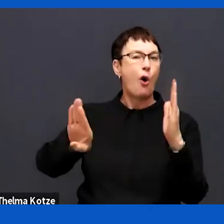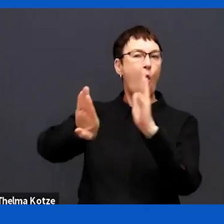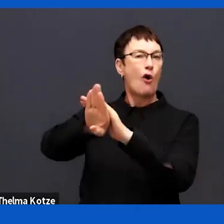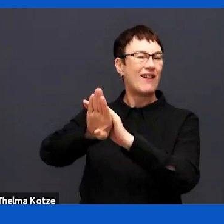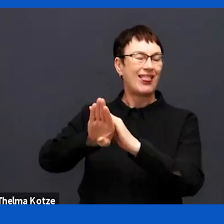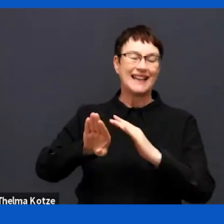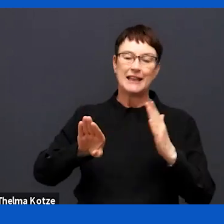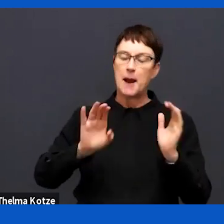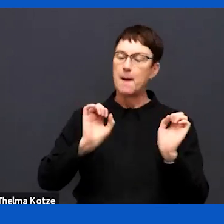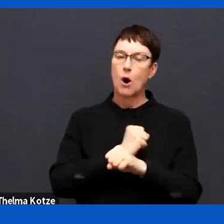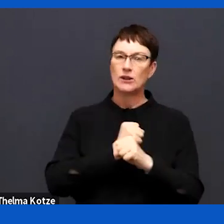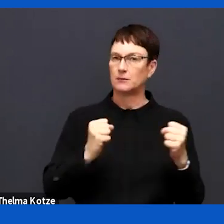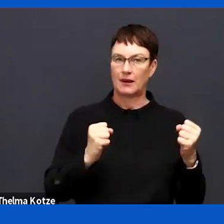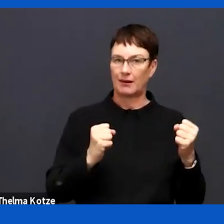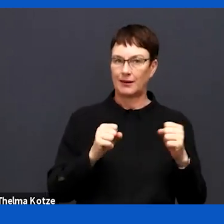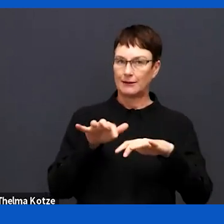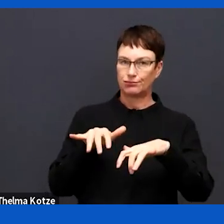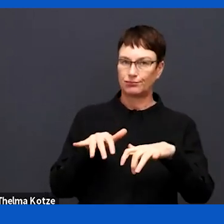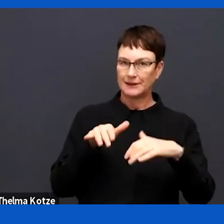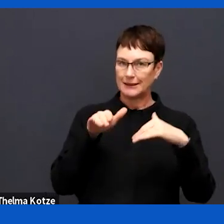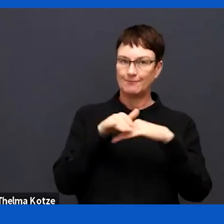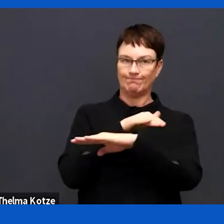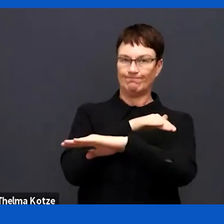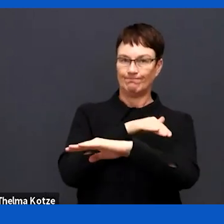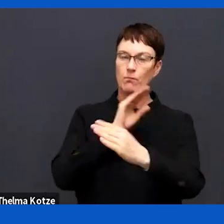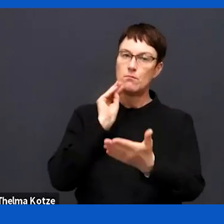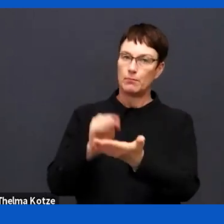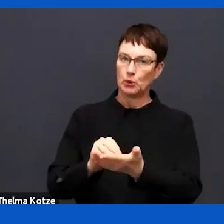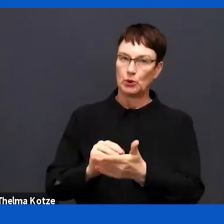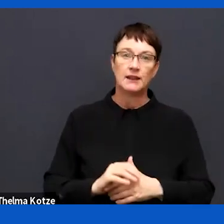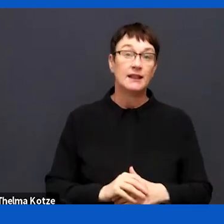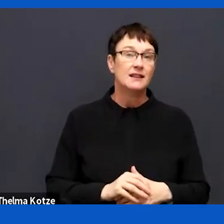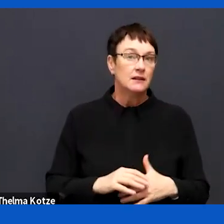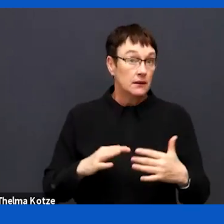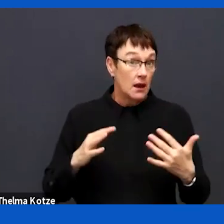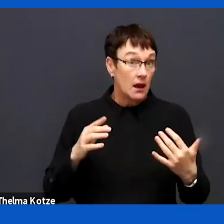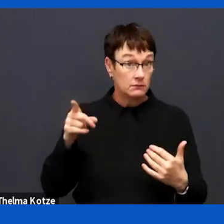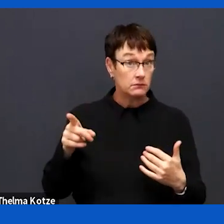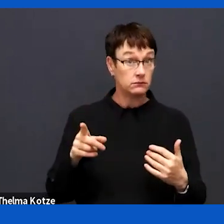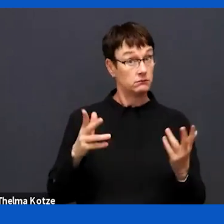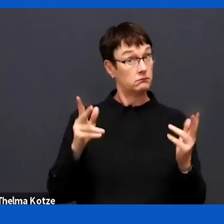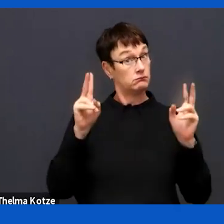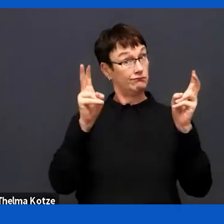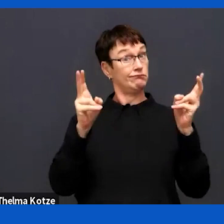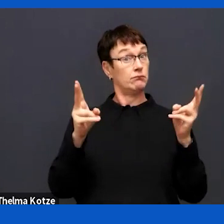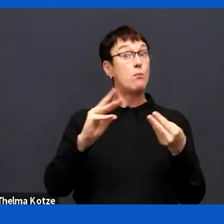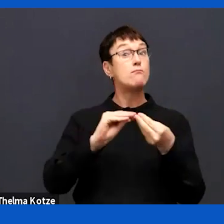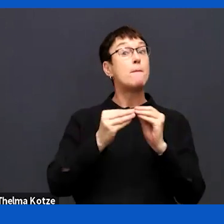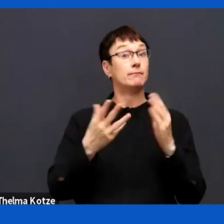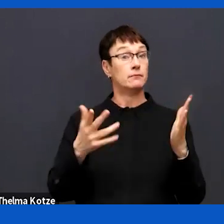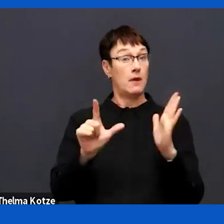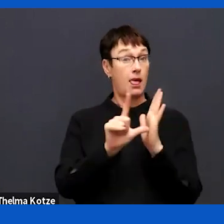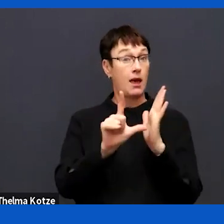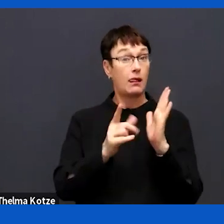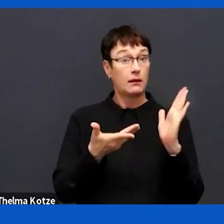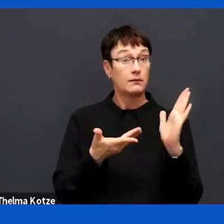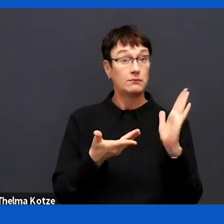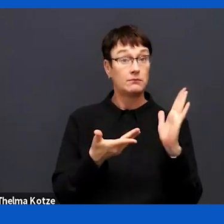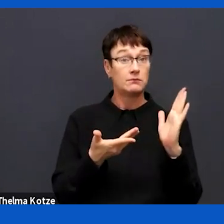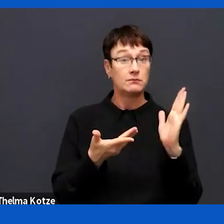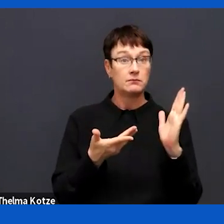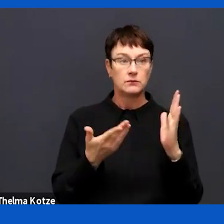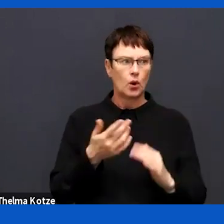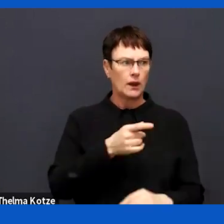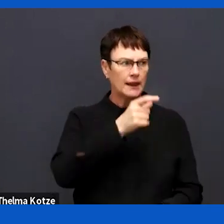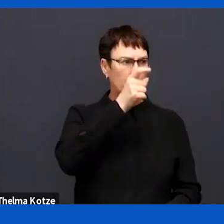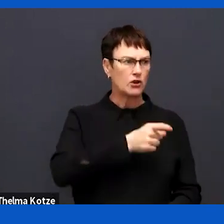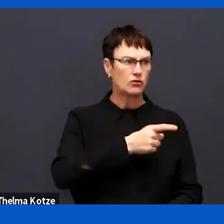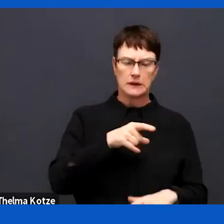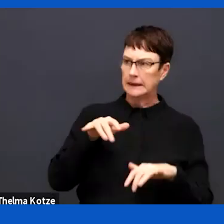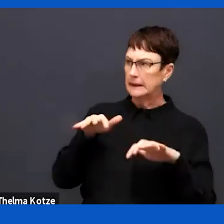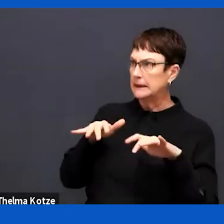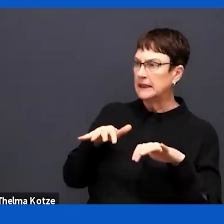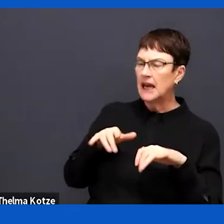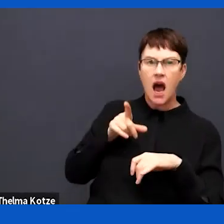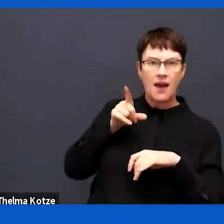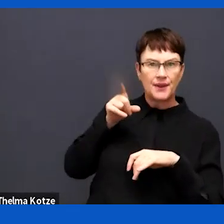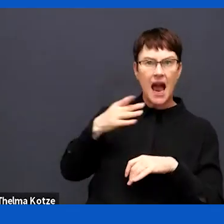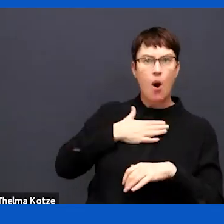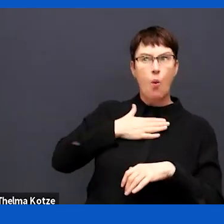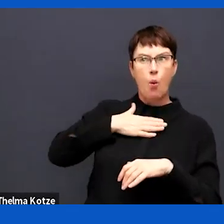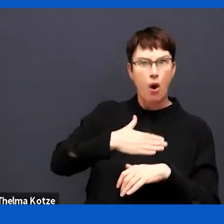user cannot perform the main functionality on the website. Um ... we have the legal requirements.